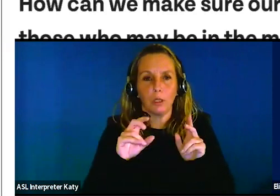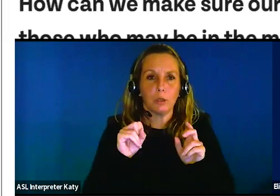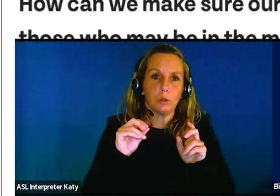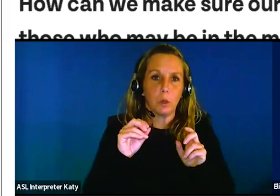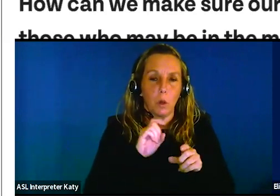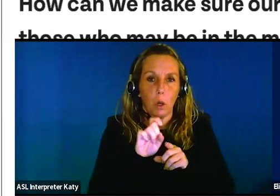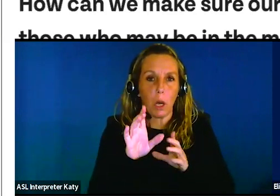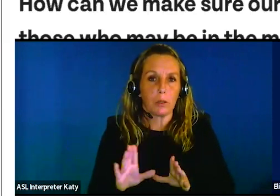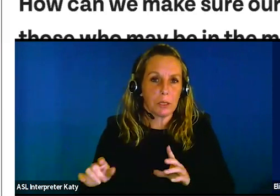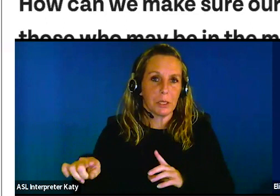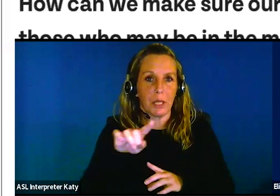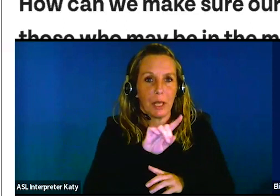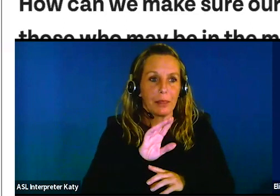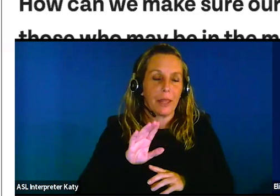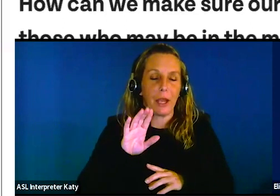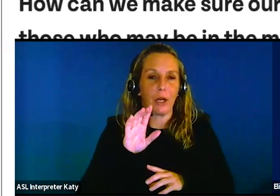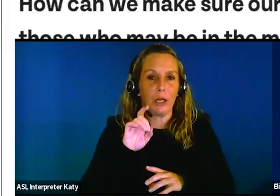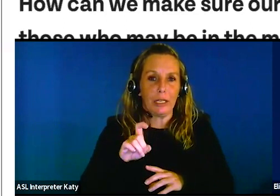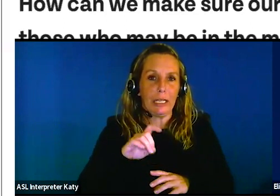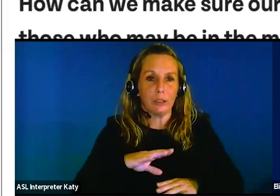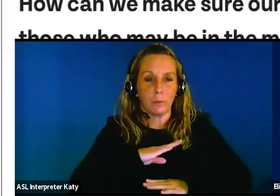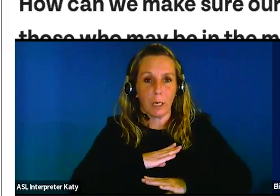at the most appropriate level with the least amount of risk.